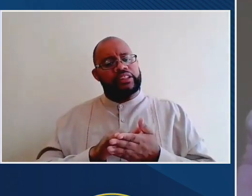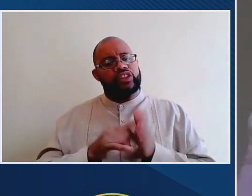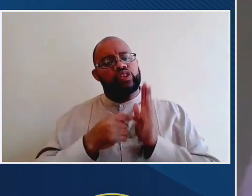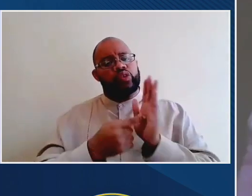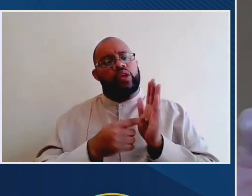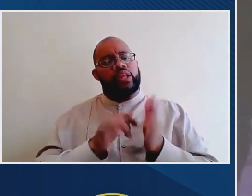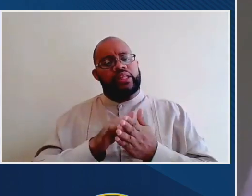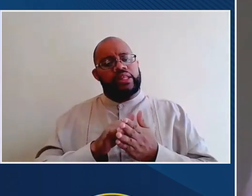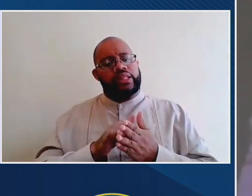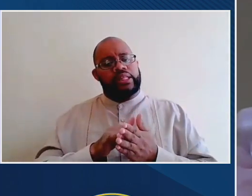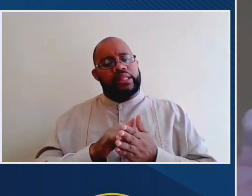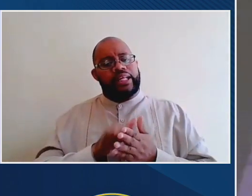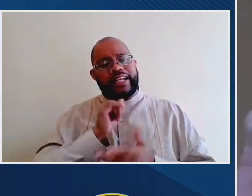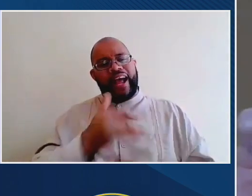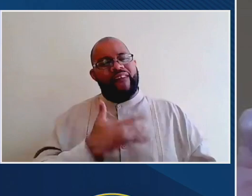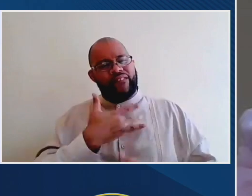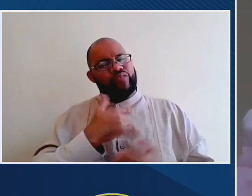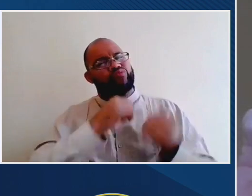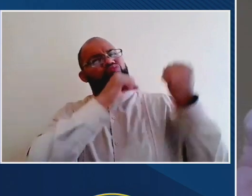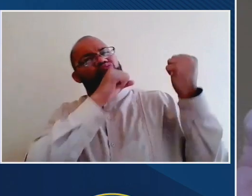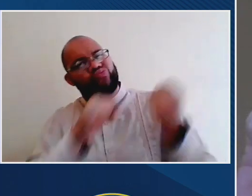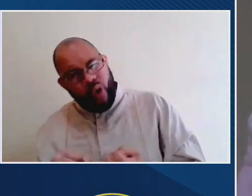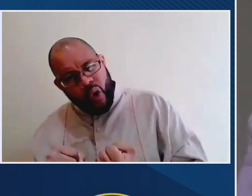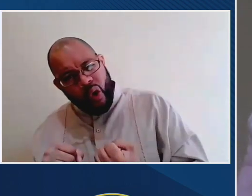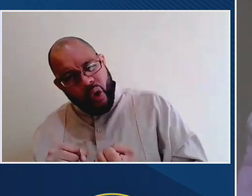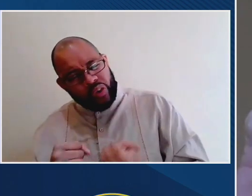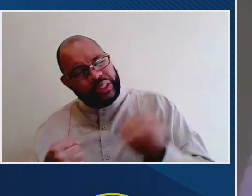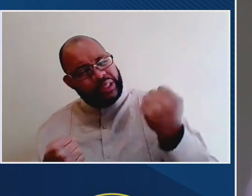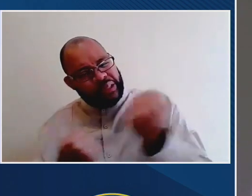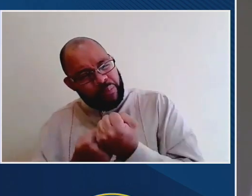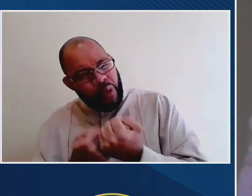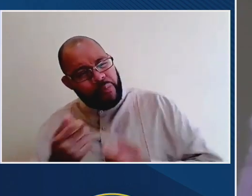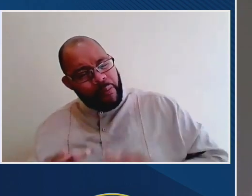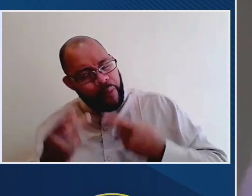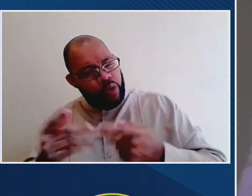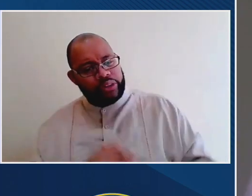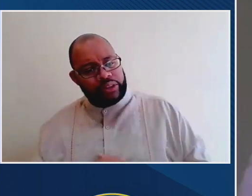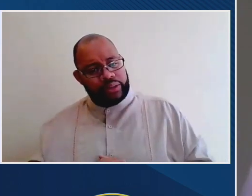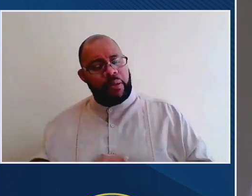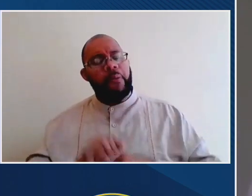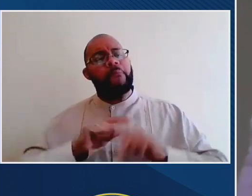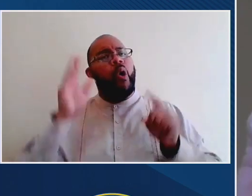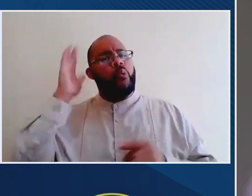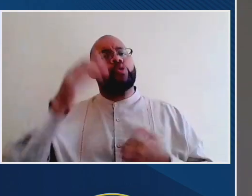not feel as strongly favorable to the proposal, but will support and agree with